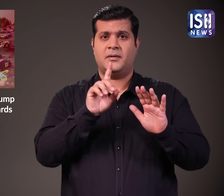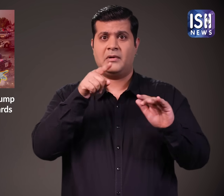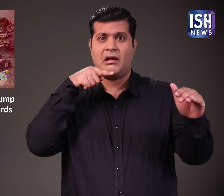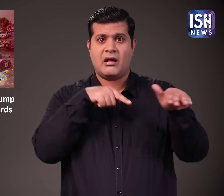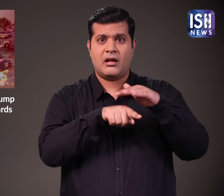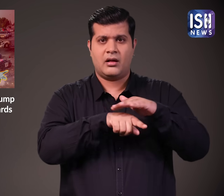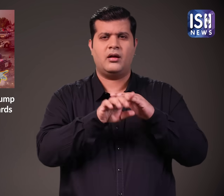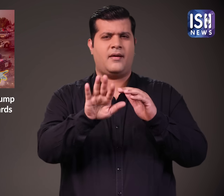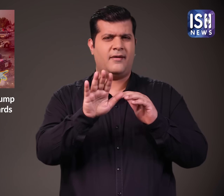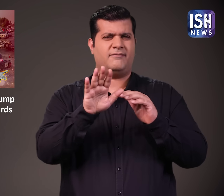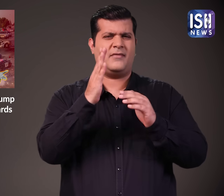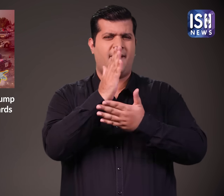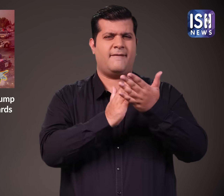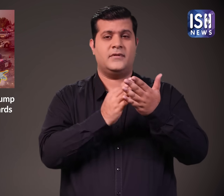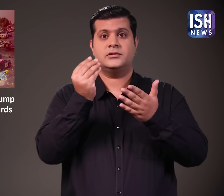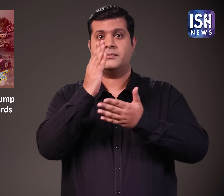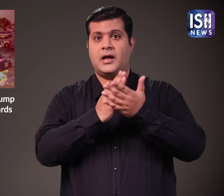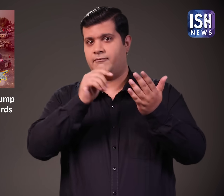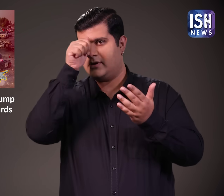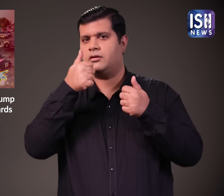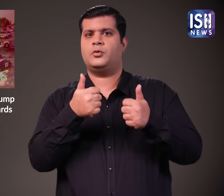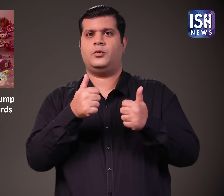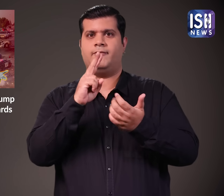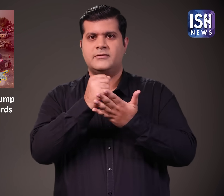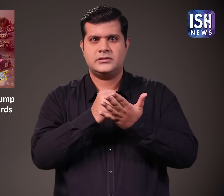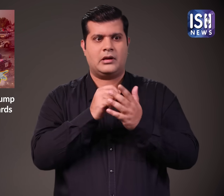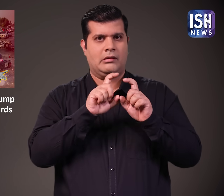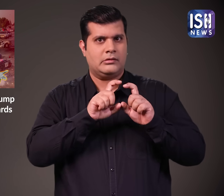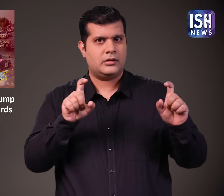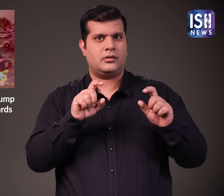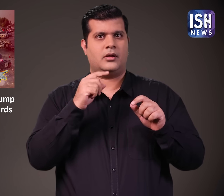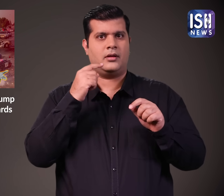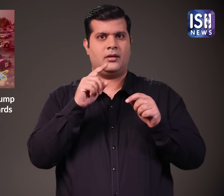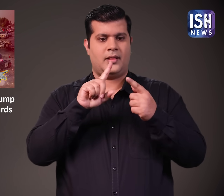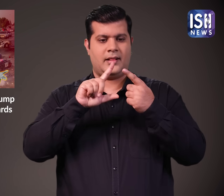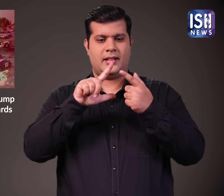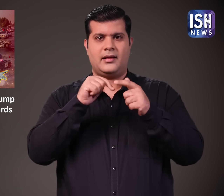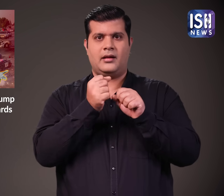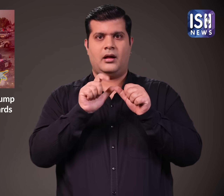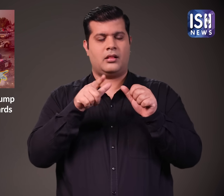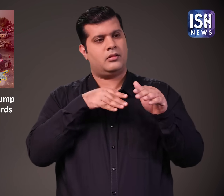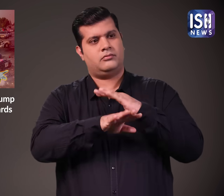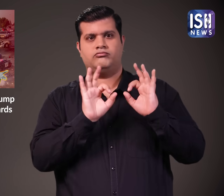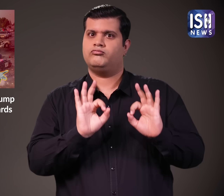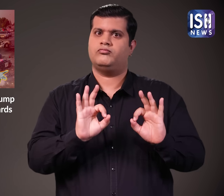But some are illegal immigrants, while others have entered legally through the proper visa process.